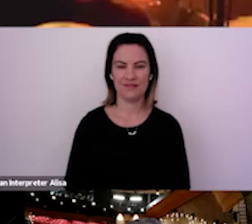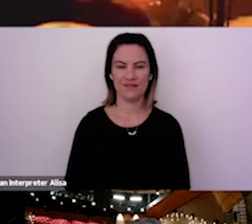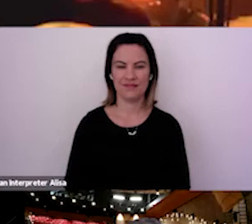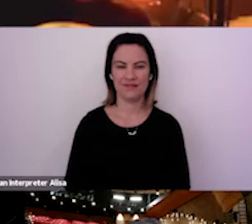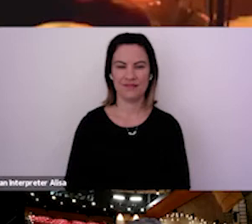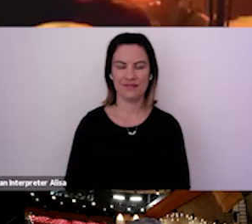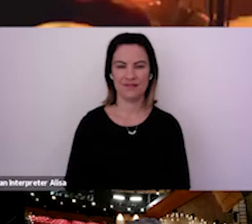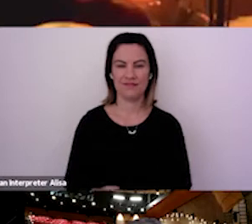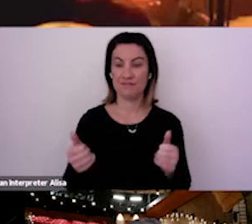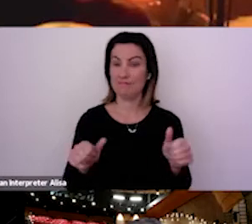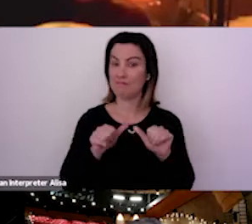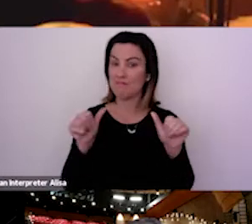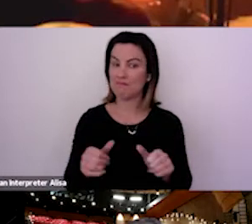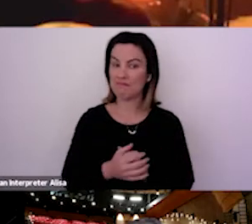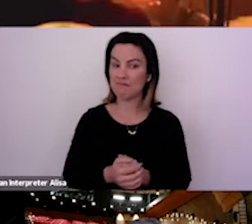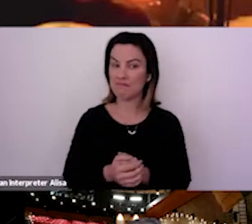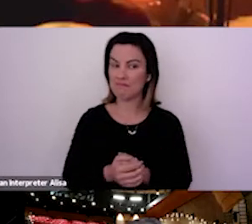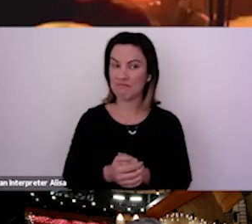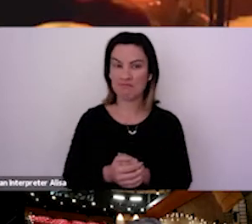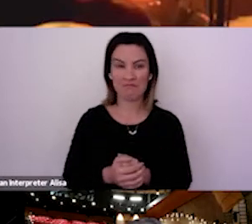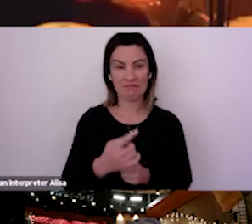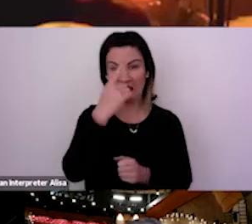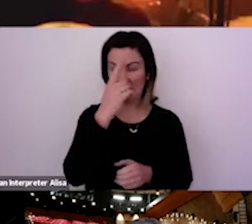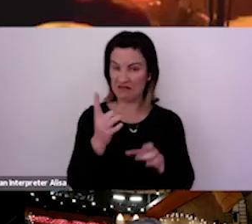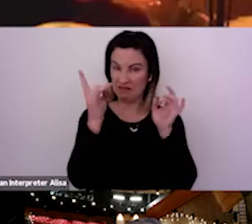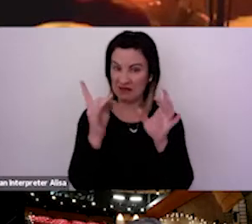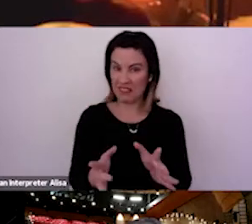I think we might get started.